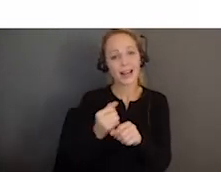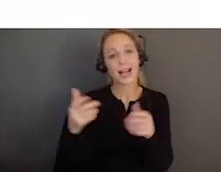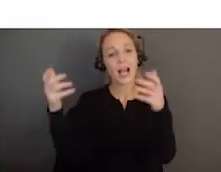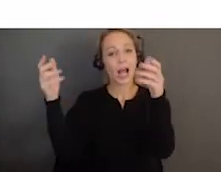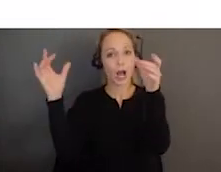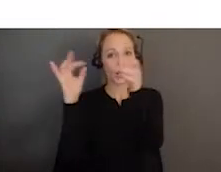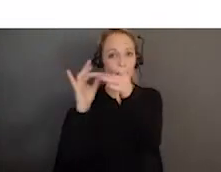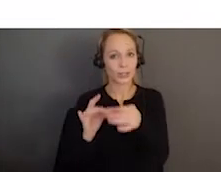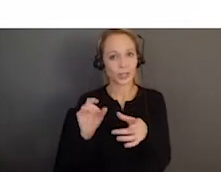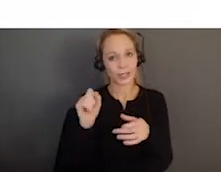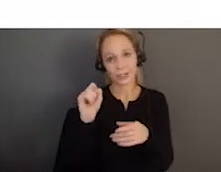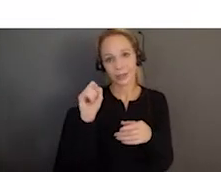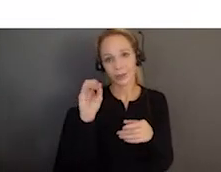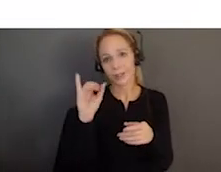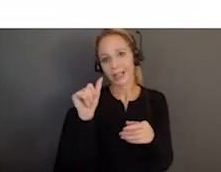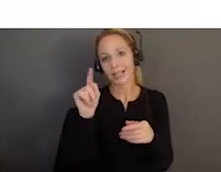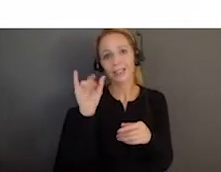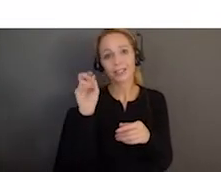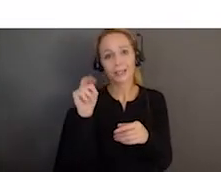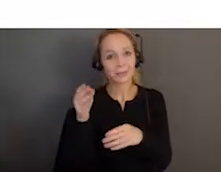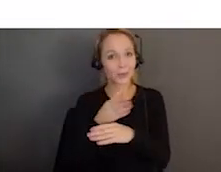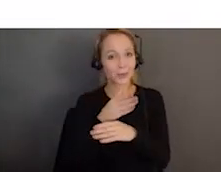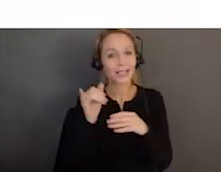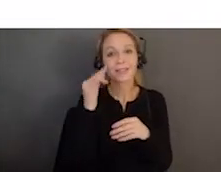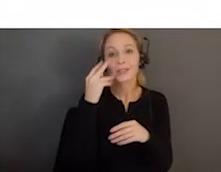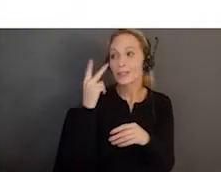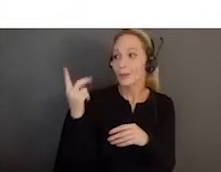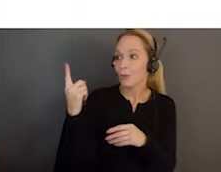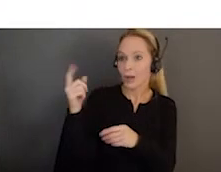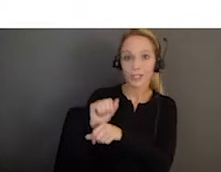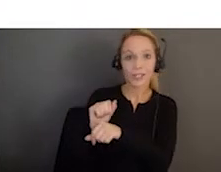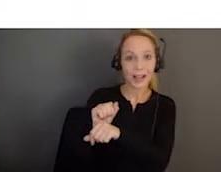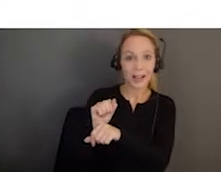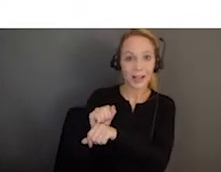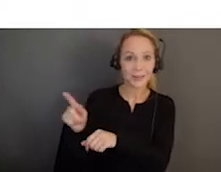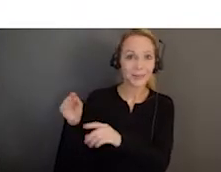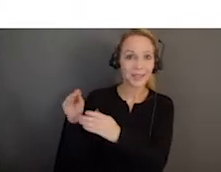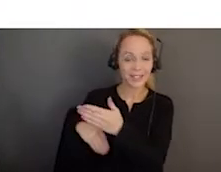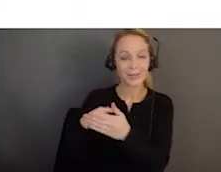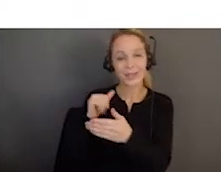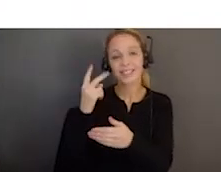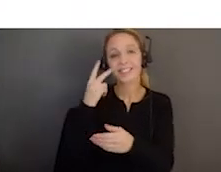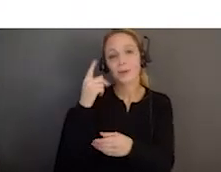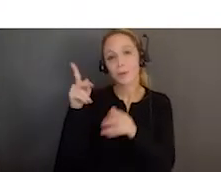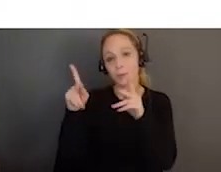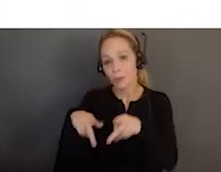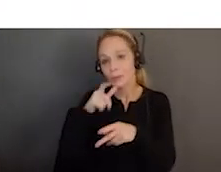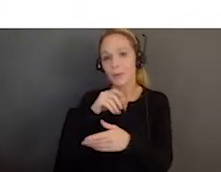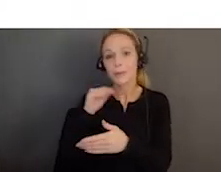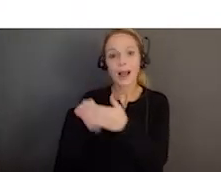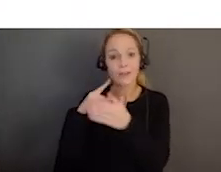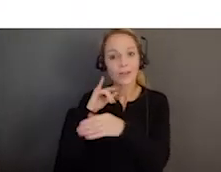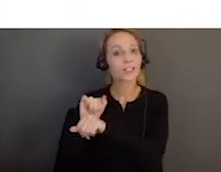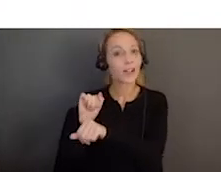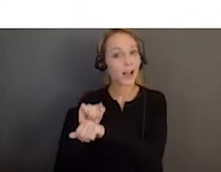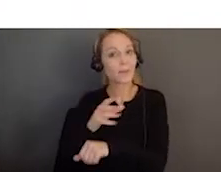SO IF WE PREVIEW ONE OF THE JOB APPLICATIONS, YOU CAN SEE WE HAVE ASSOCIATED CONTACTS, A PERSON THAT APPLIED FOR THE JOB AND AND ASSOCIATED ROLE.